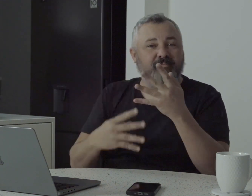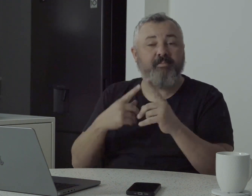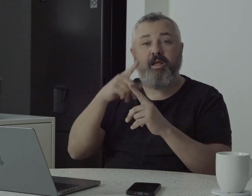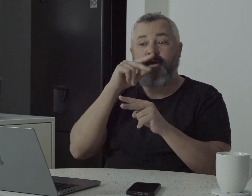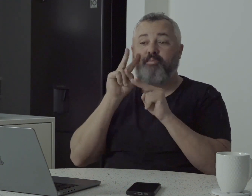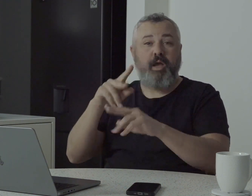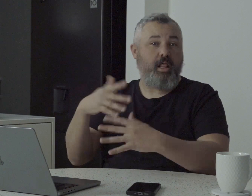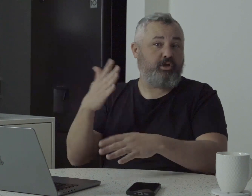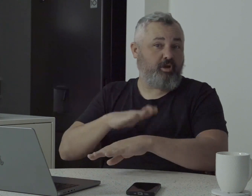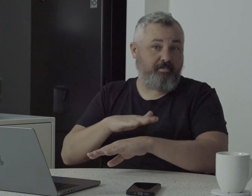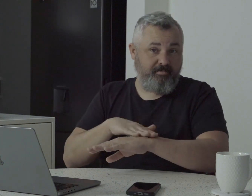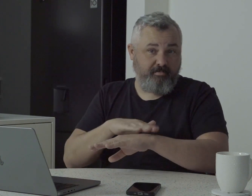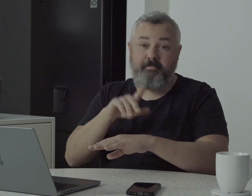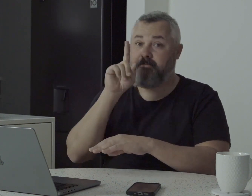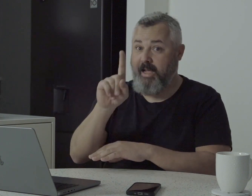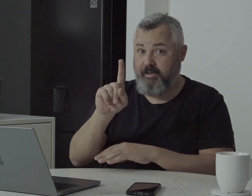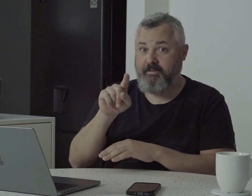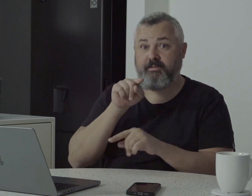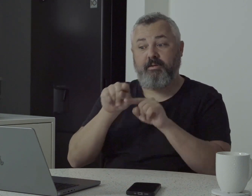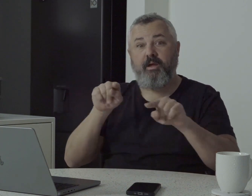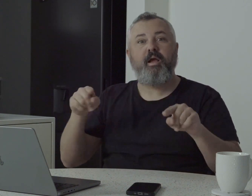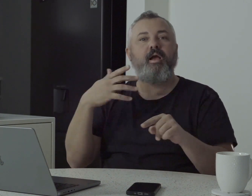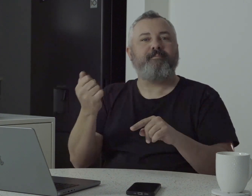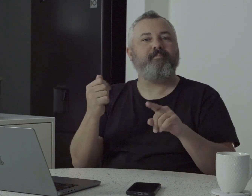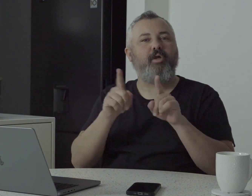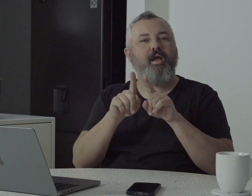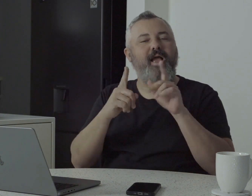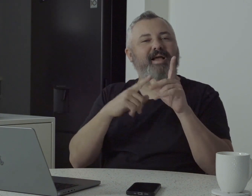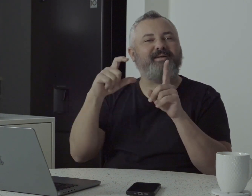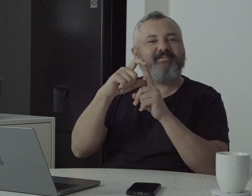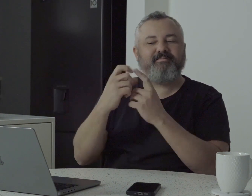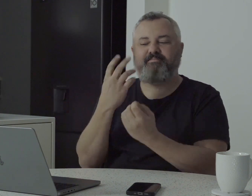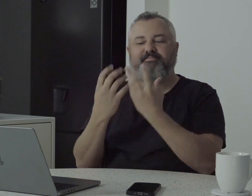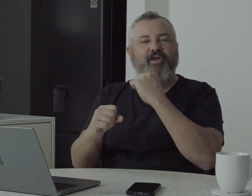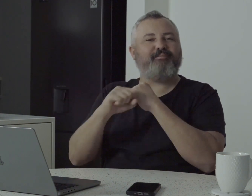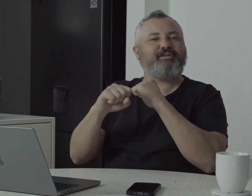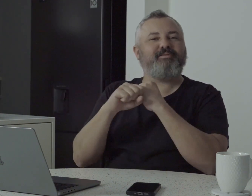free-to-air streaming services are at no cost to you, they frequently display commercial advertisements